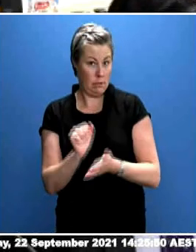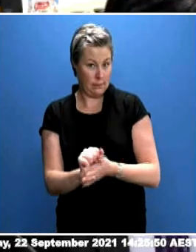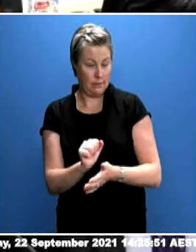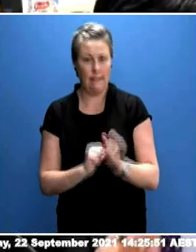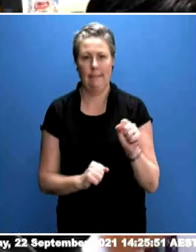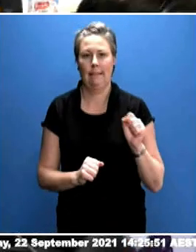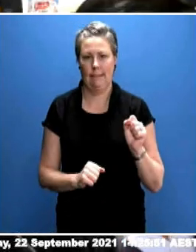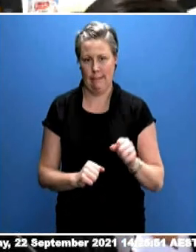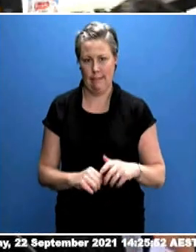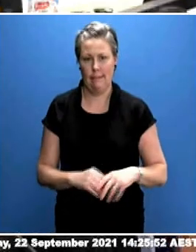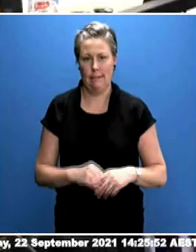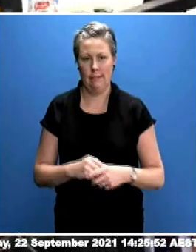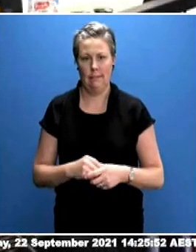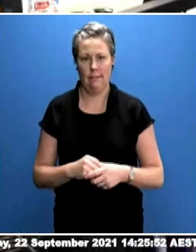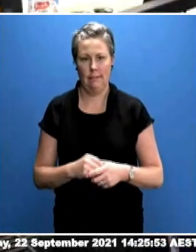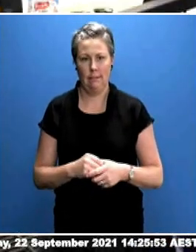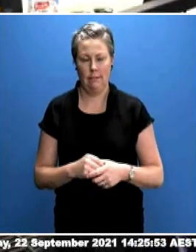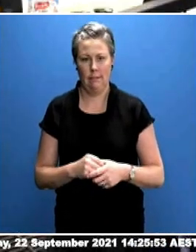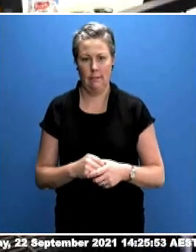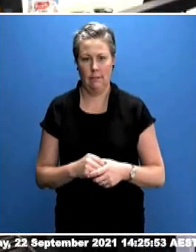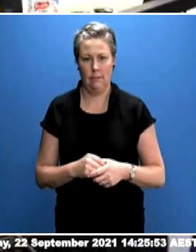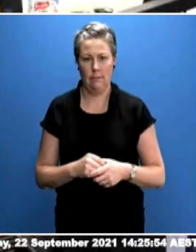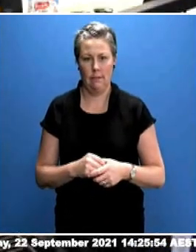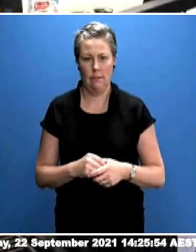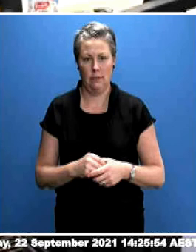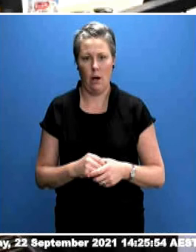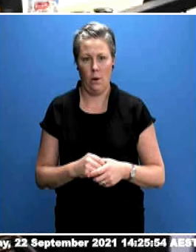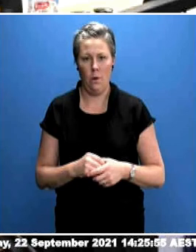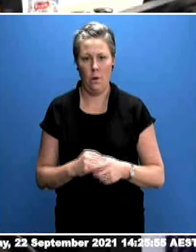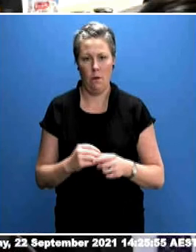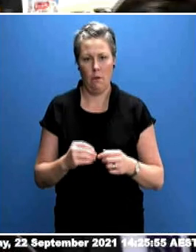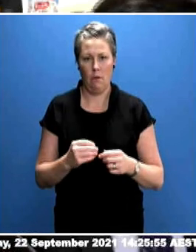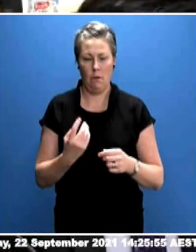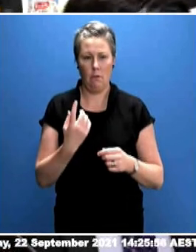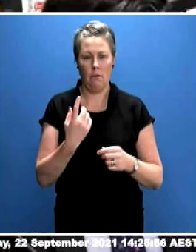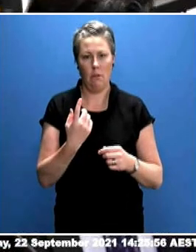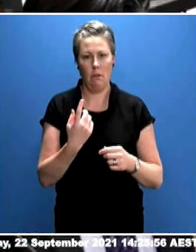It's May to June, so we have one month beyond 10 years.